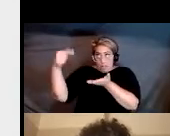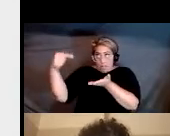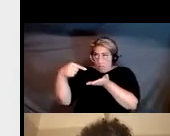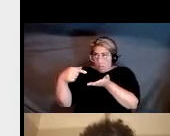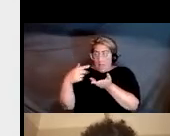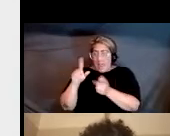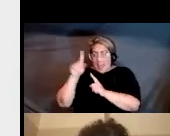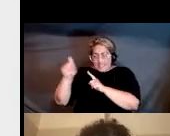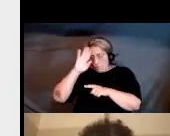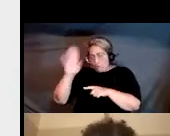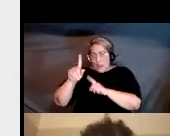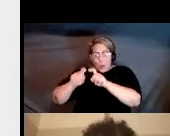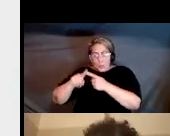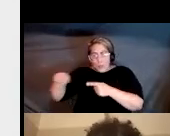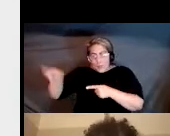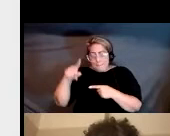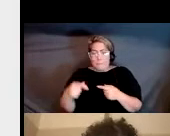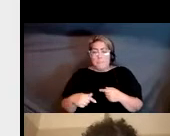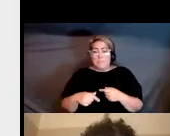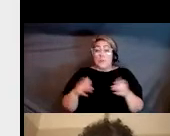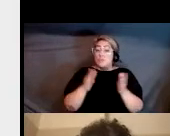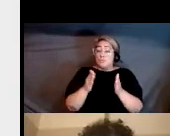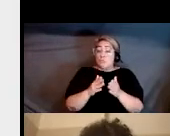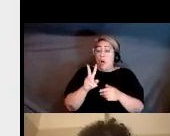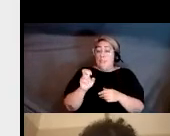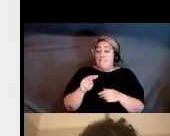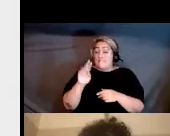Small venue in Rochester can say I have a specific question about XYZ.